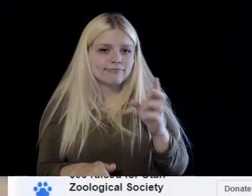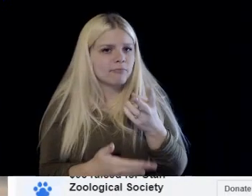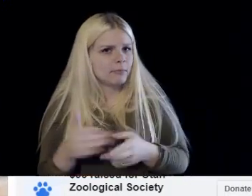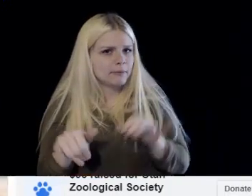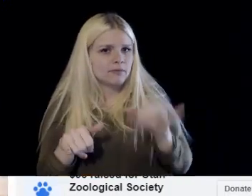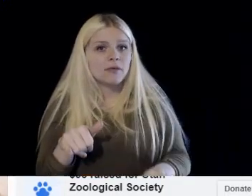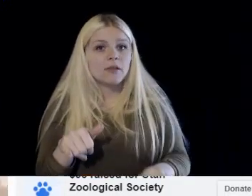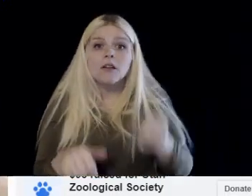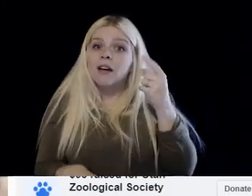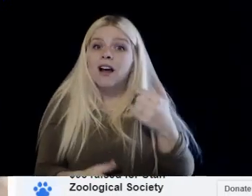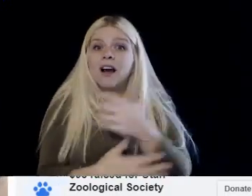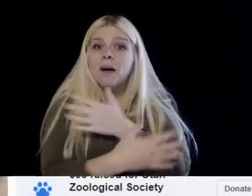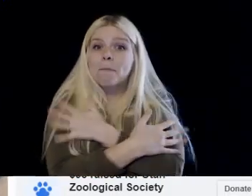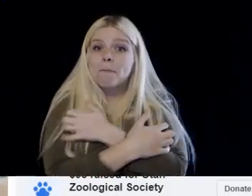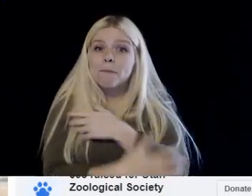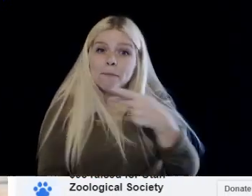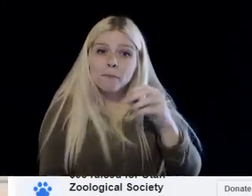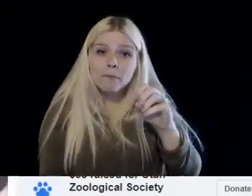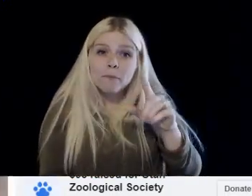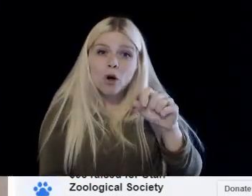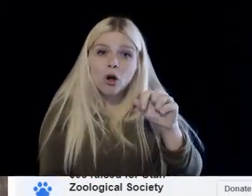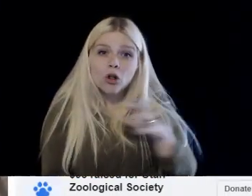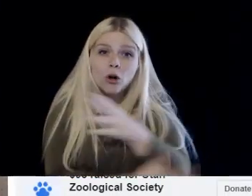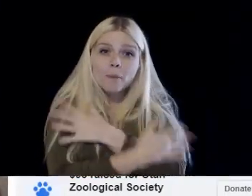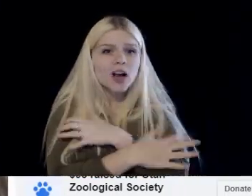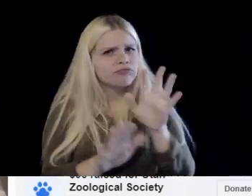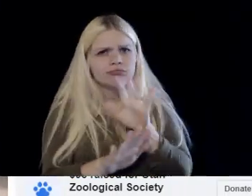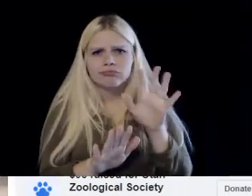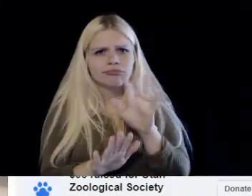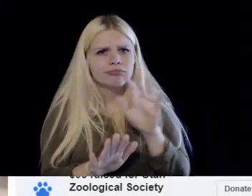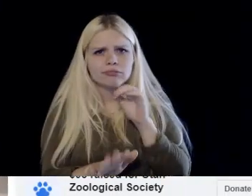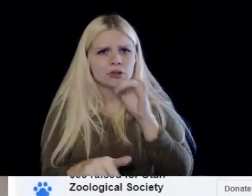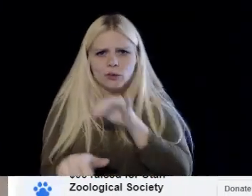That's a great question, Nicole. When Michelle comes back over, we will ask her.